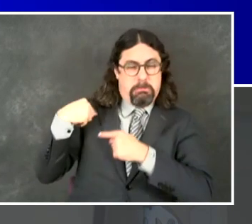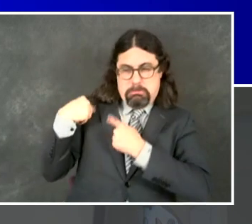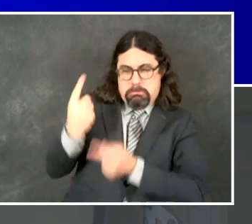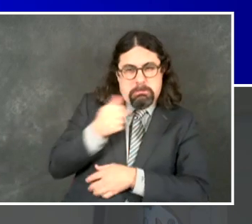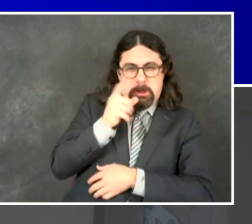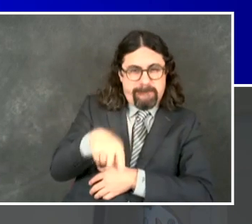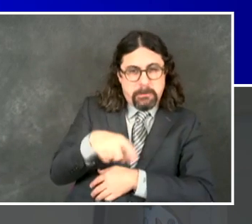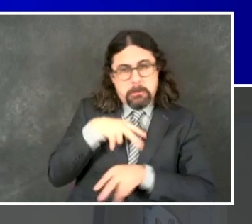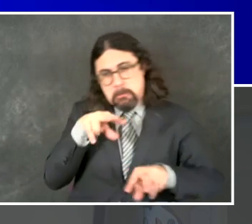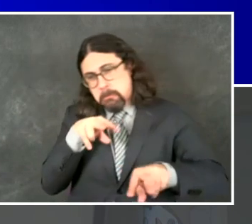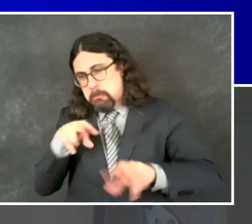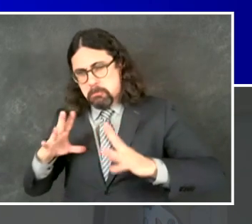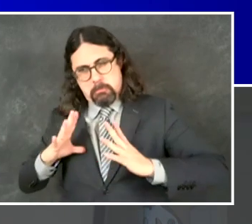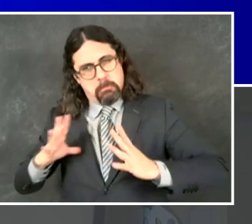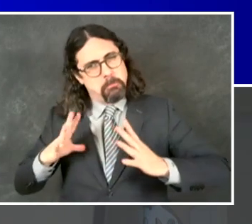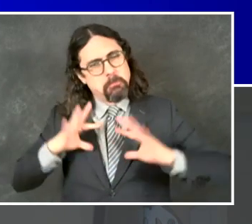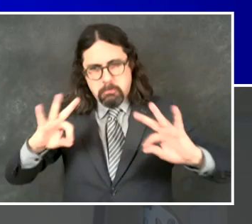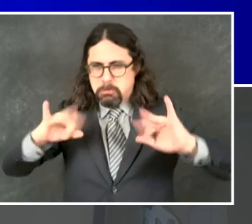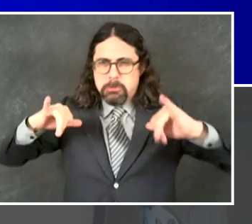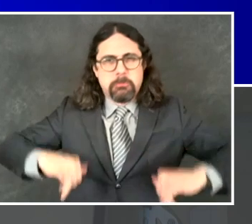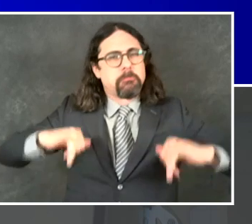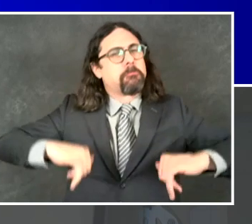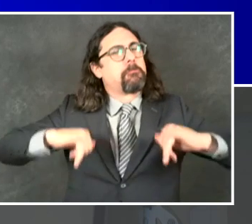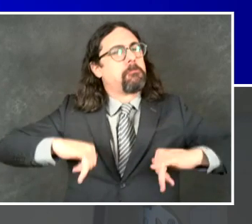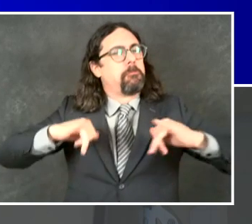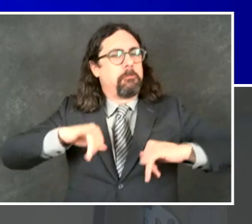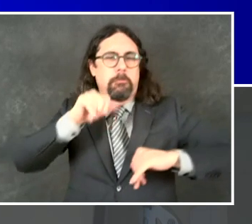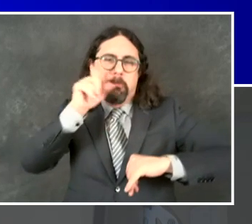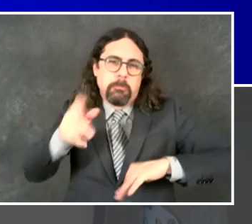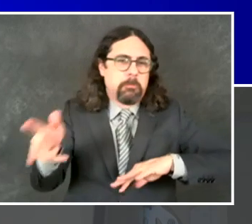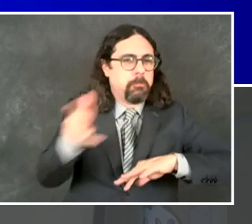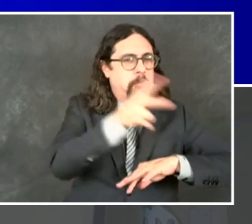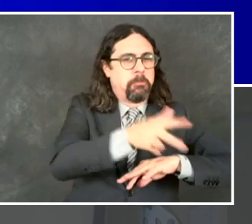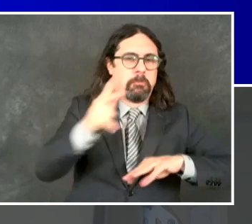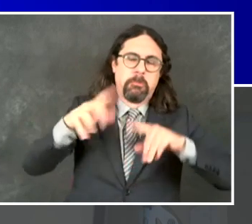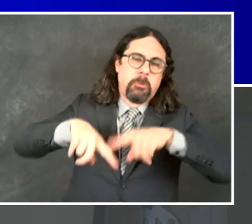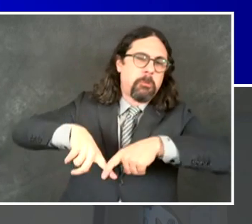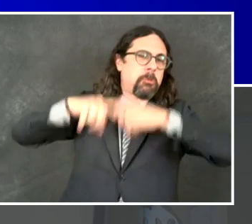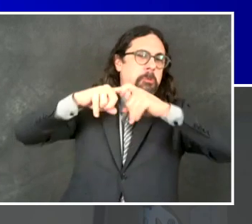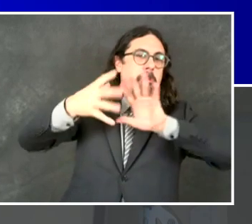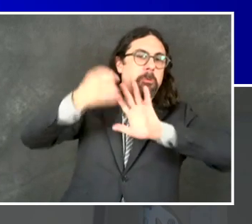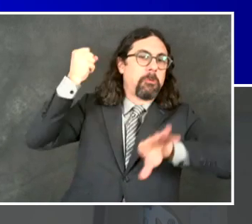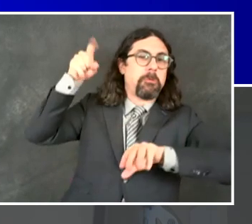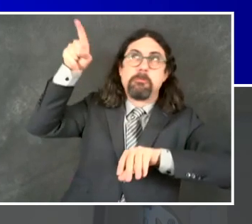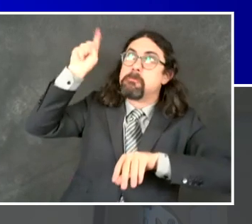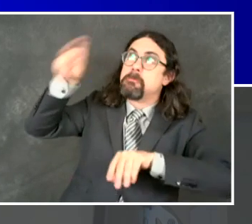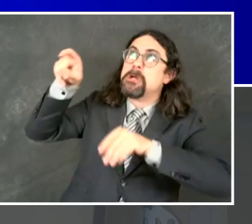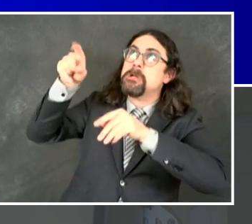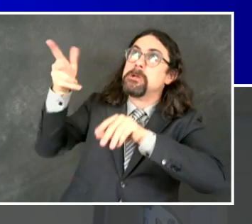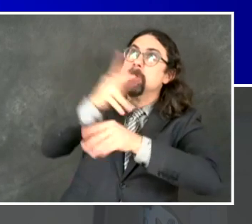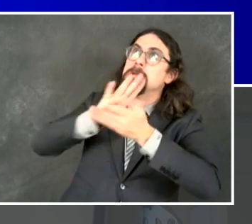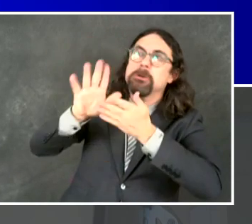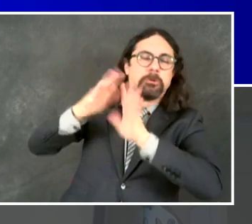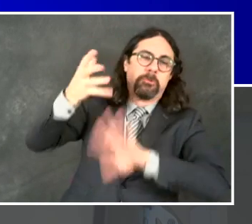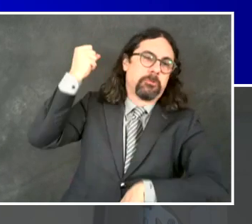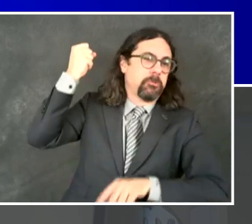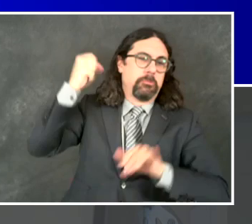STREETS STAYING GENERALLY CLEAN. EVERYDAY NEW YORKERS ARE HELPING TO MAKE THAT HAPPEN AND I THAOFO THAT AWE CONTINUE TO